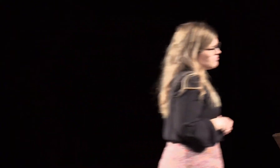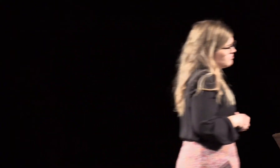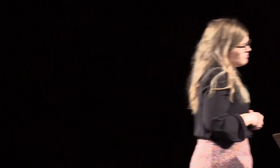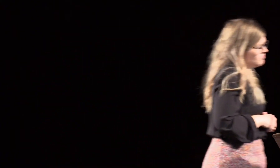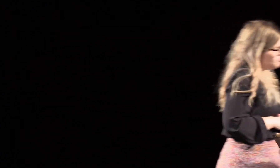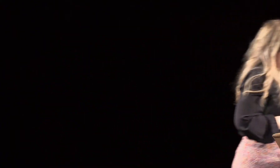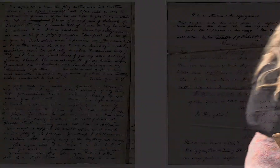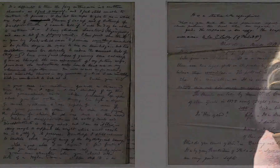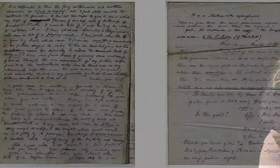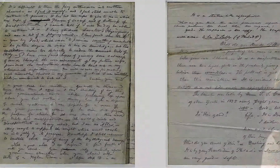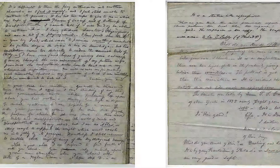primarily happened.